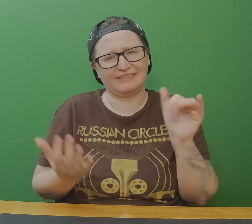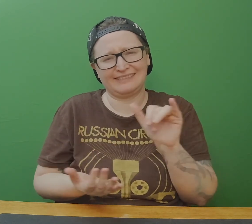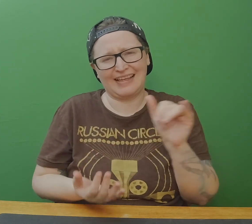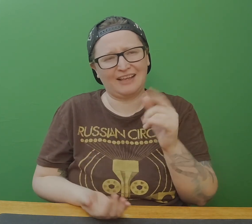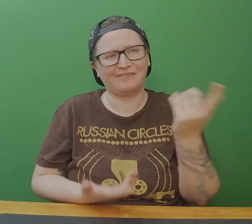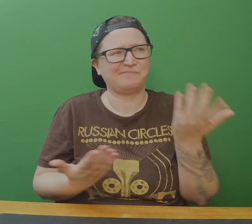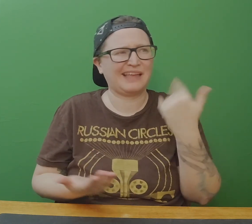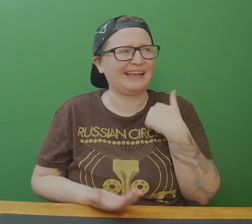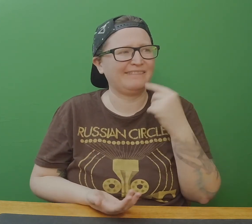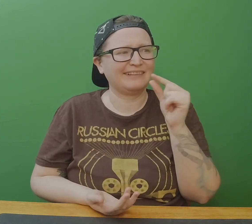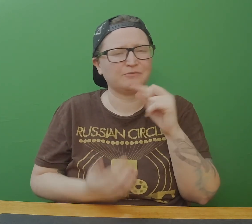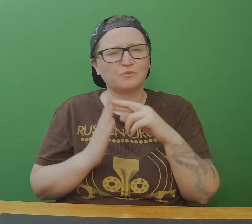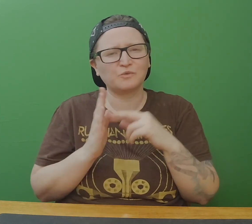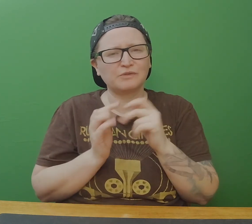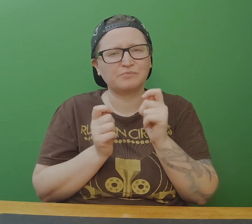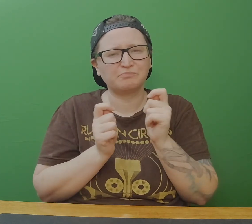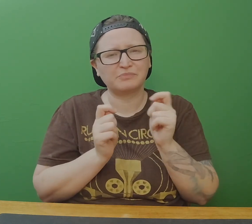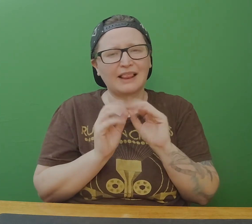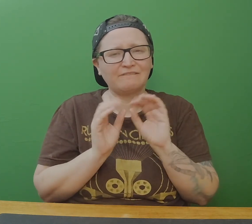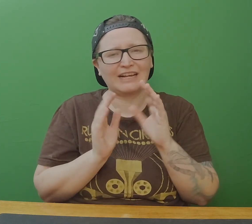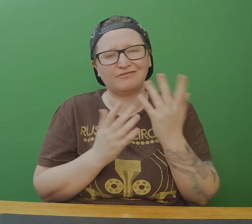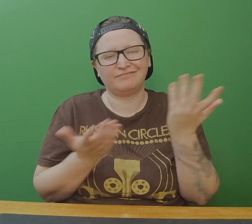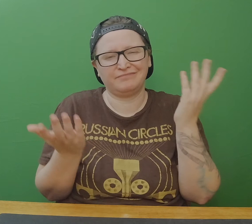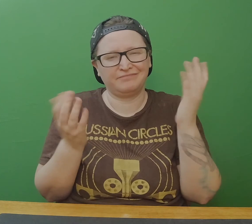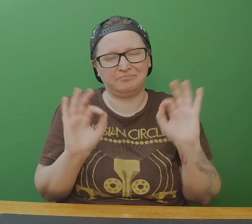the content and pretty much everything will be the same it might have a little bit modification